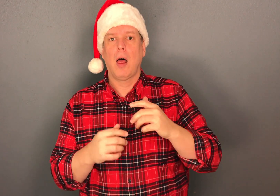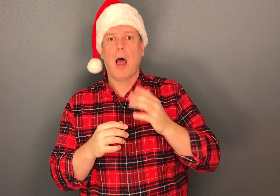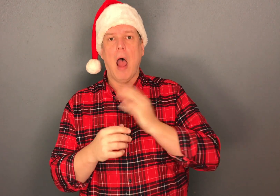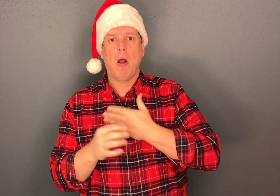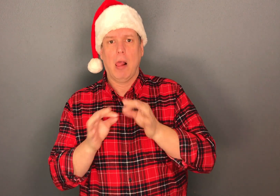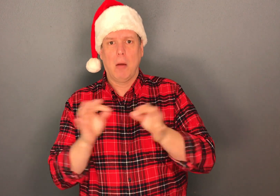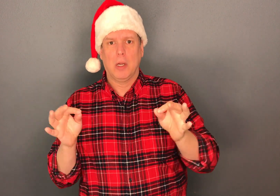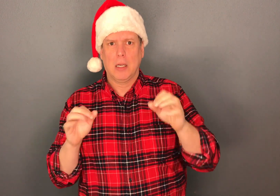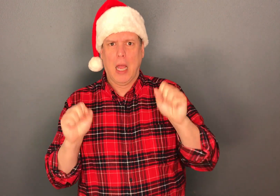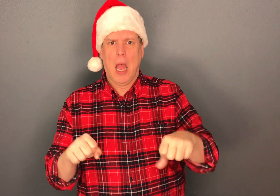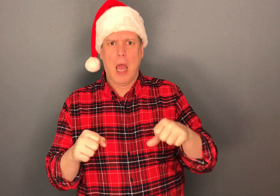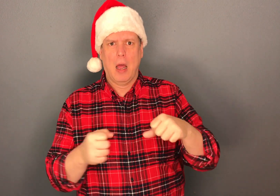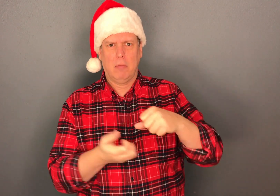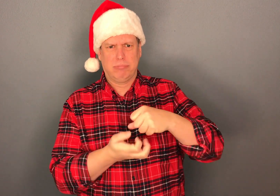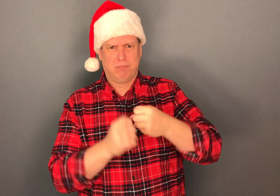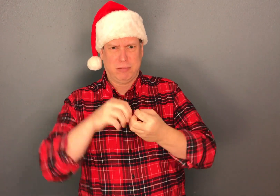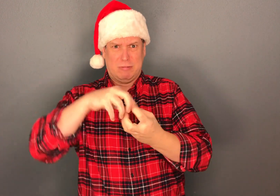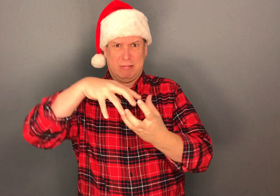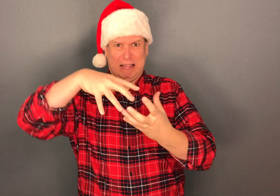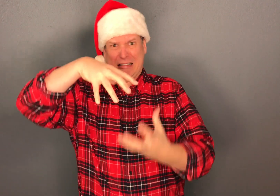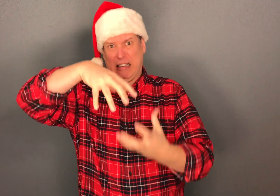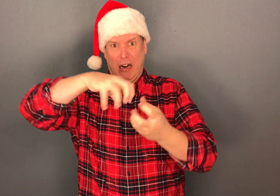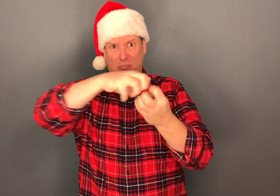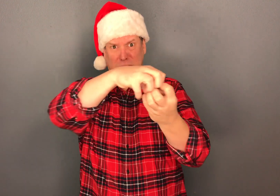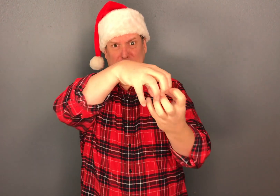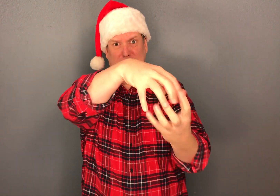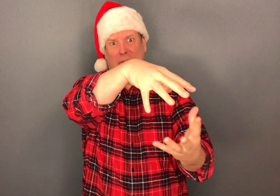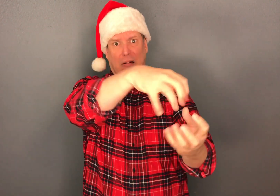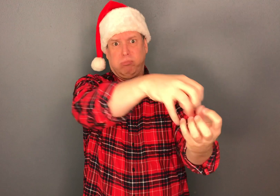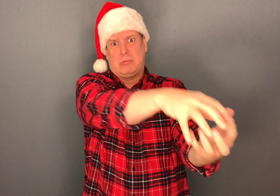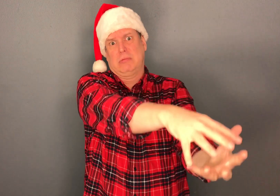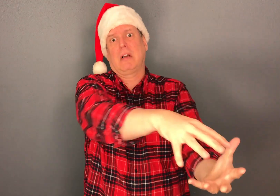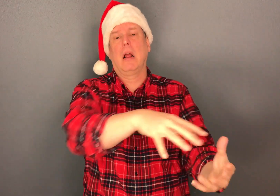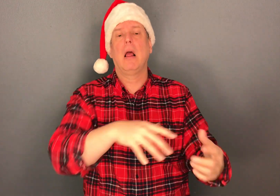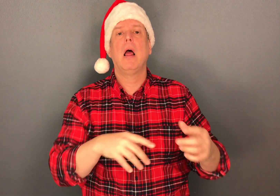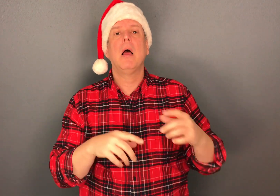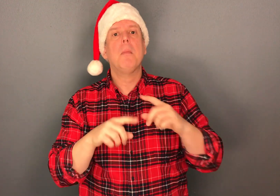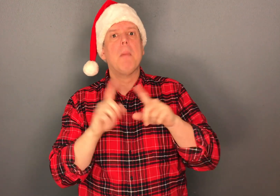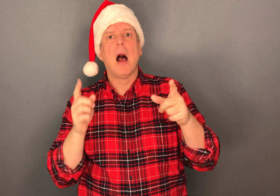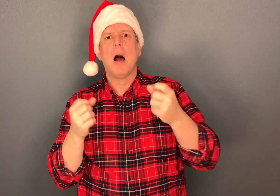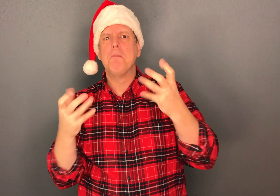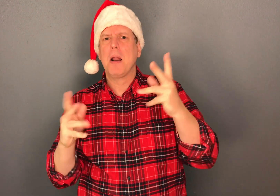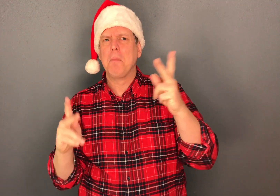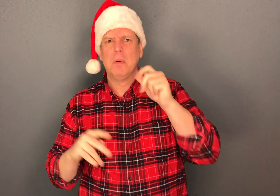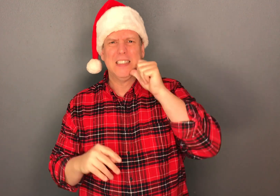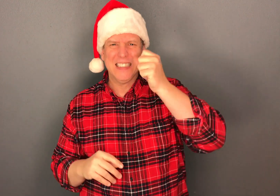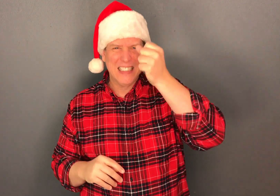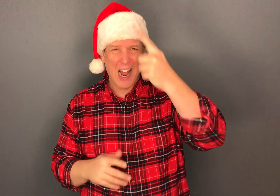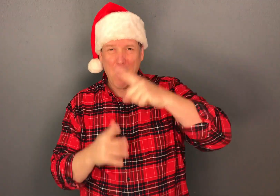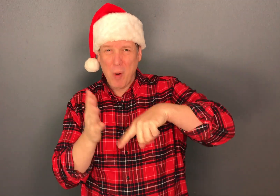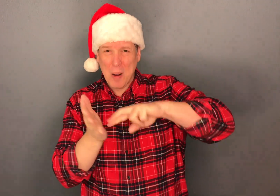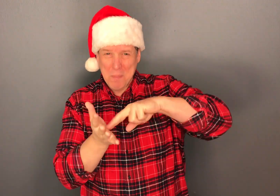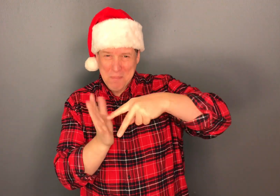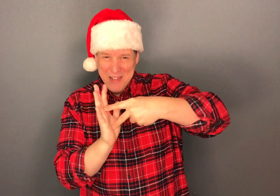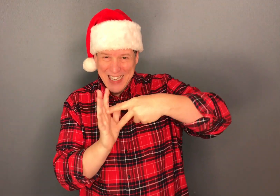rich. Our language can develop these "hyper words" but many people don't